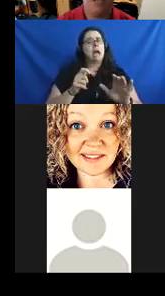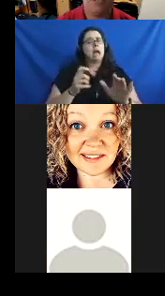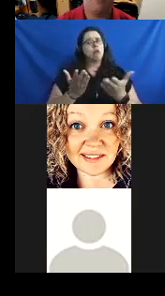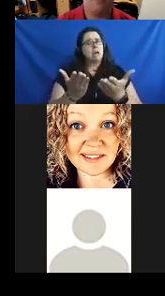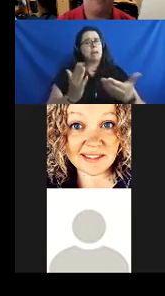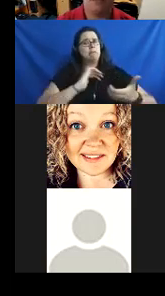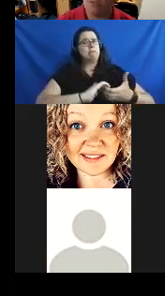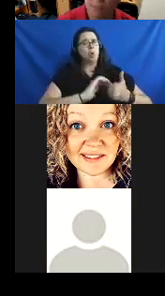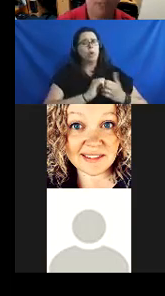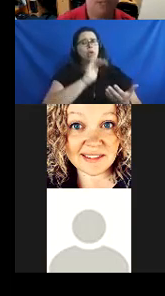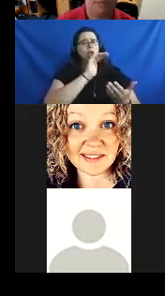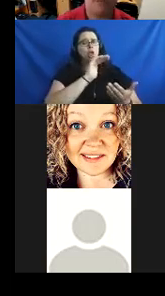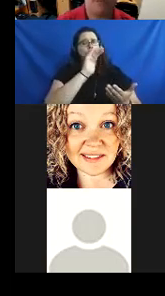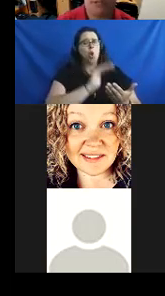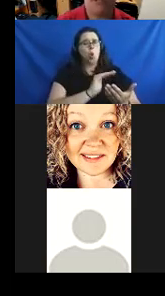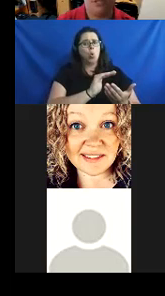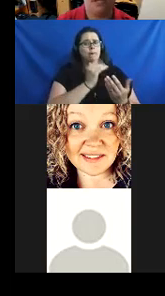WHO IS TYPICALLY AN OPTOMETRIST.